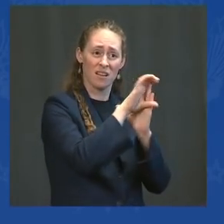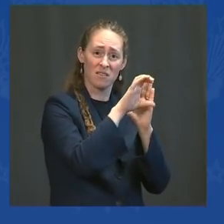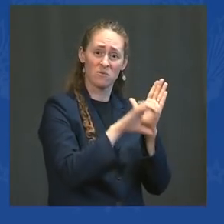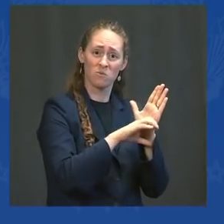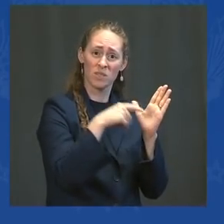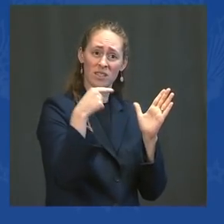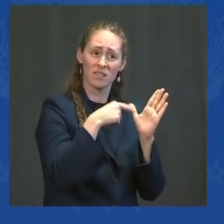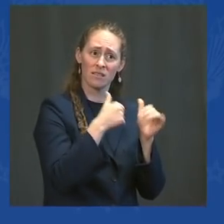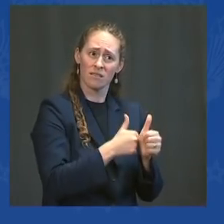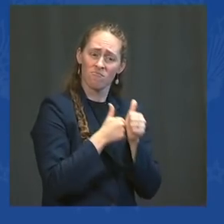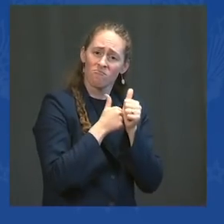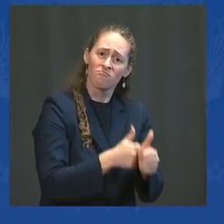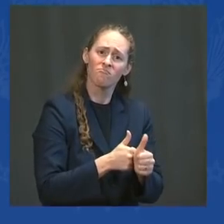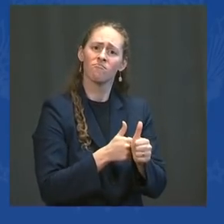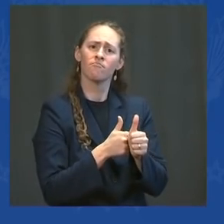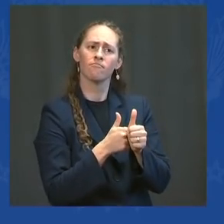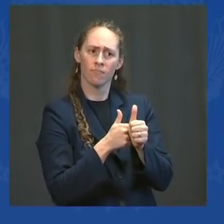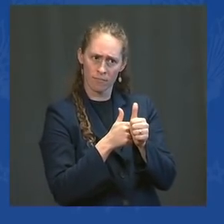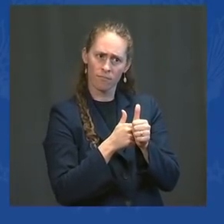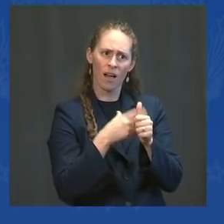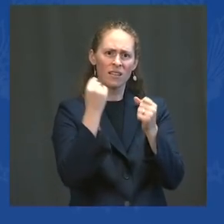of the Senate and the House and their staffs.